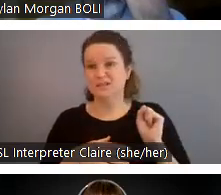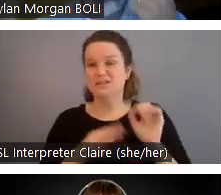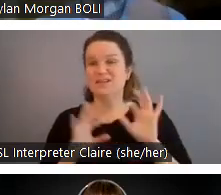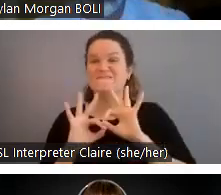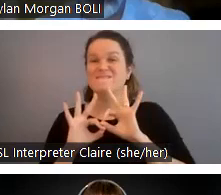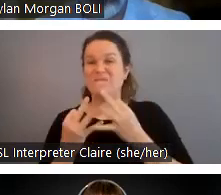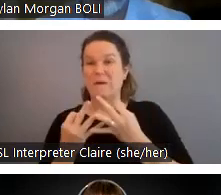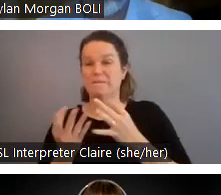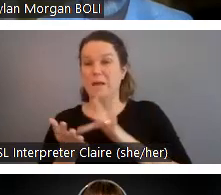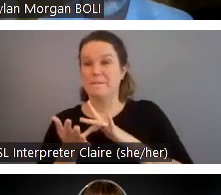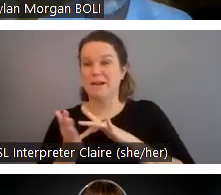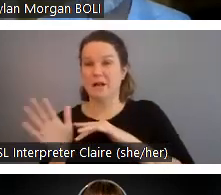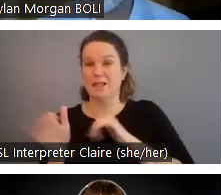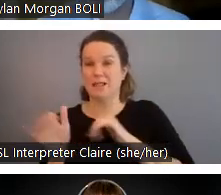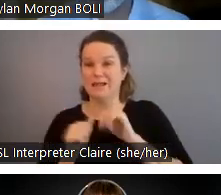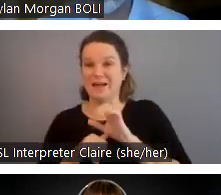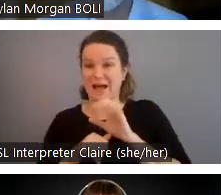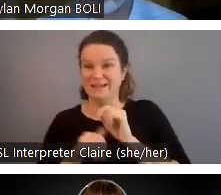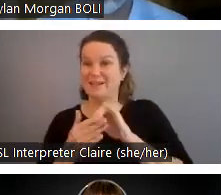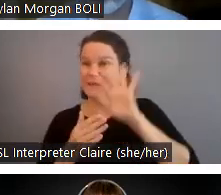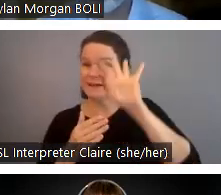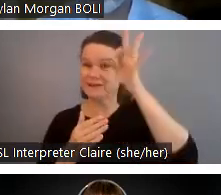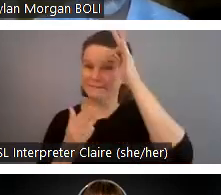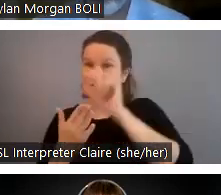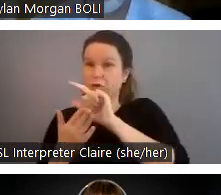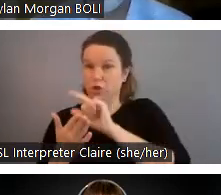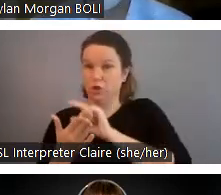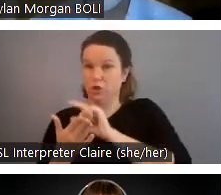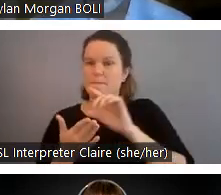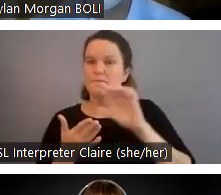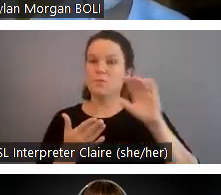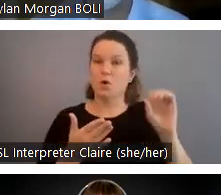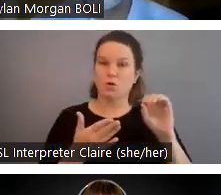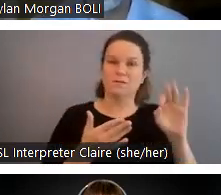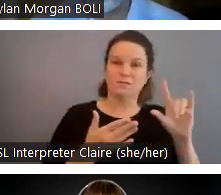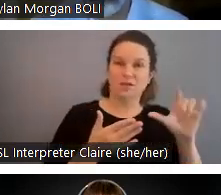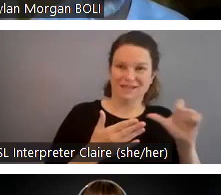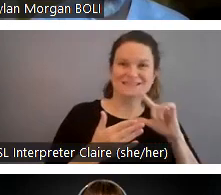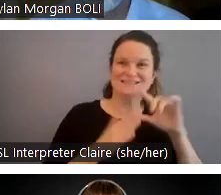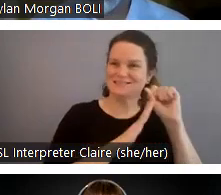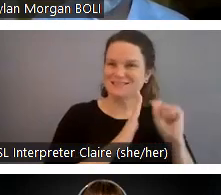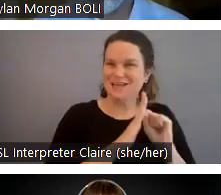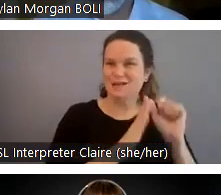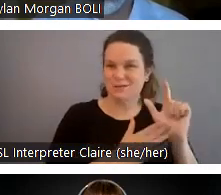Medical Leave Act is a federal law and Oregon Family Leave Act is, of course,